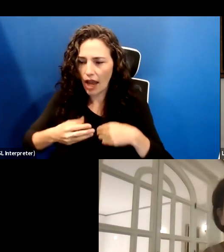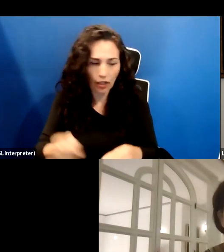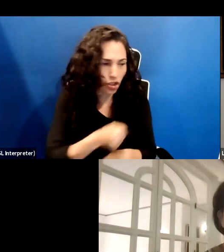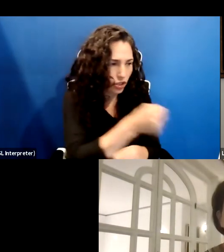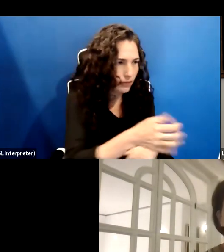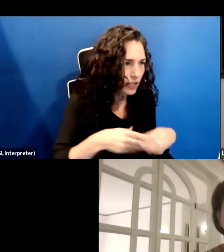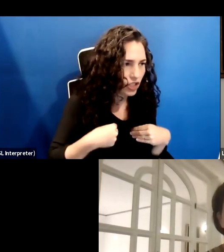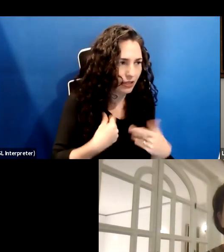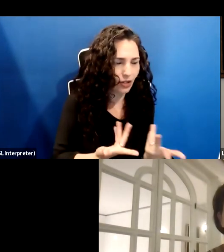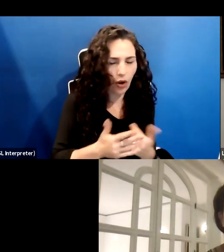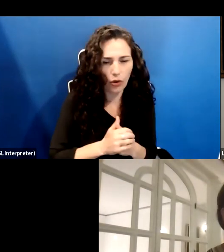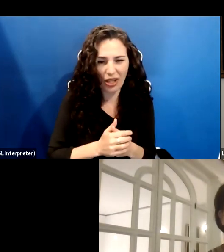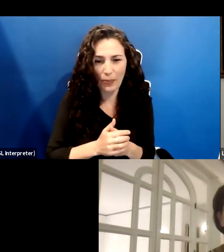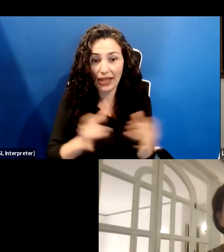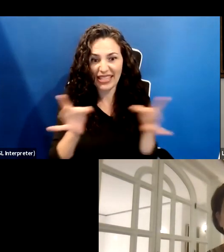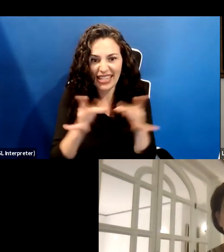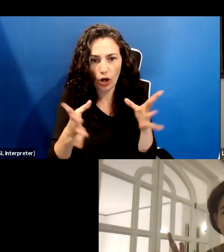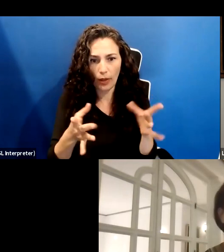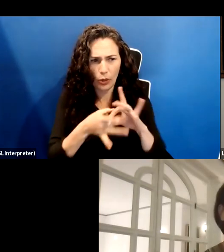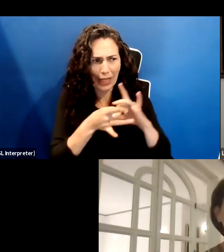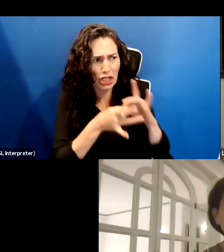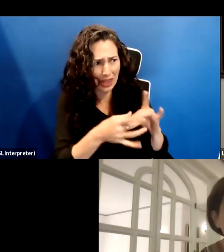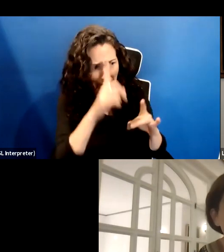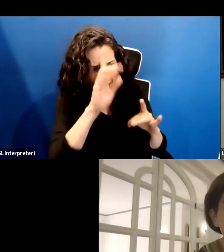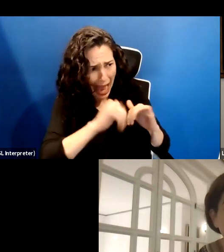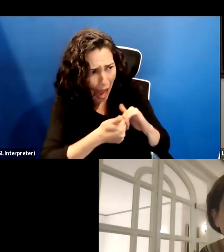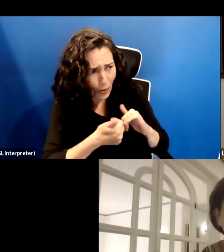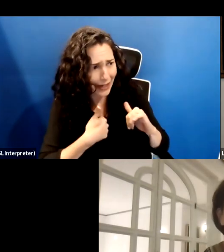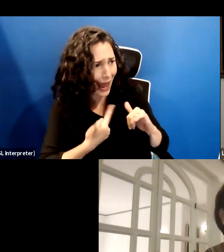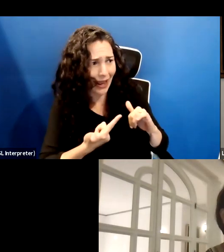and wonder how you could have been indoctrinated into staying in that relationship, right?